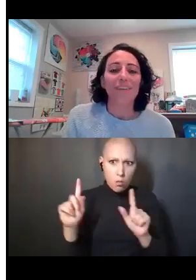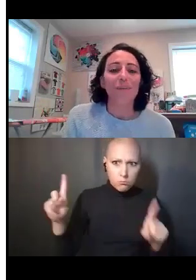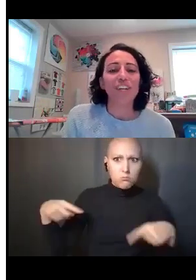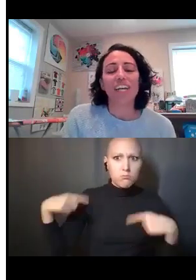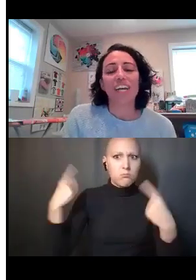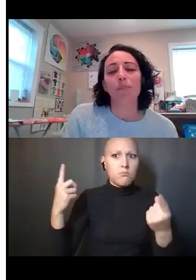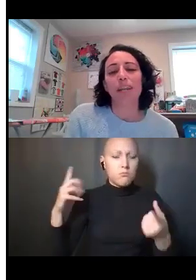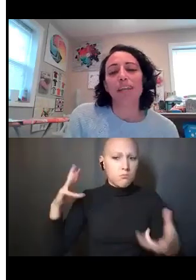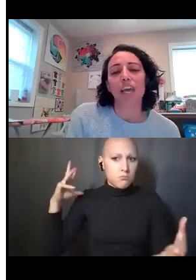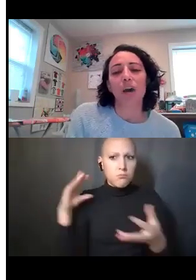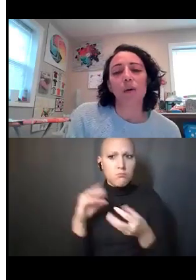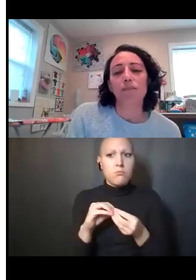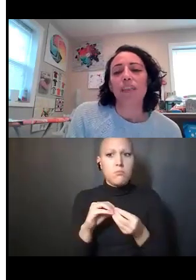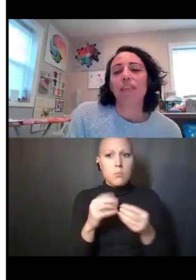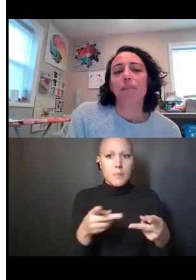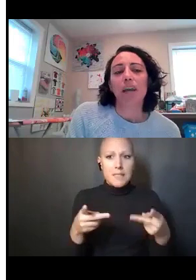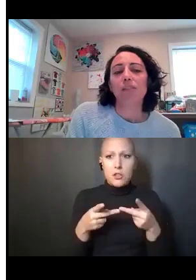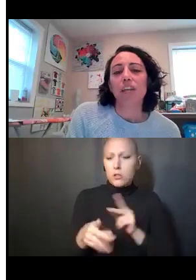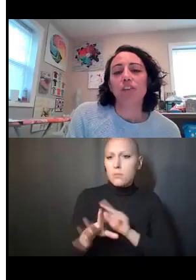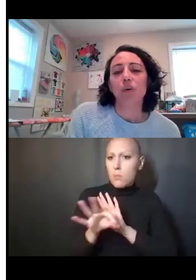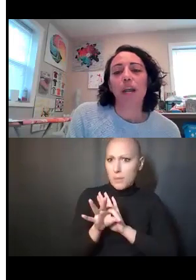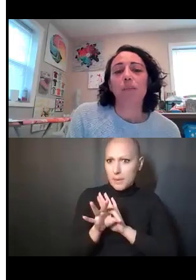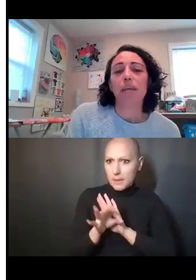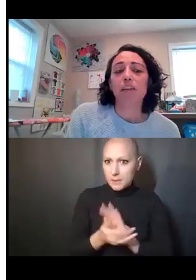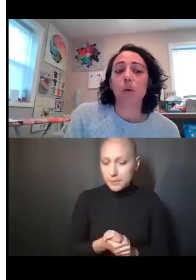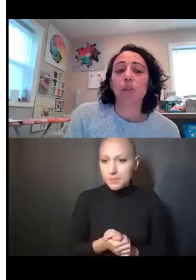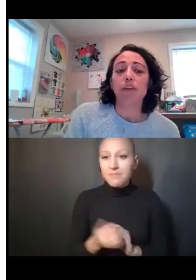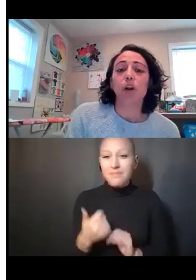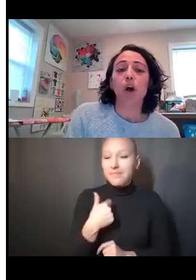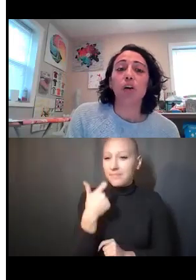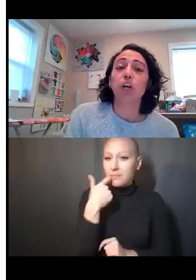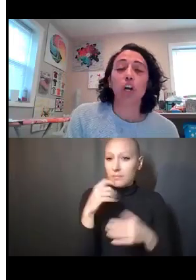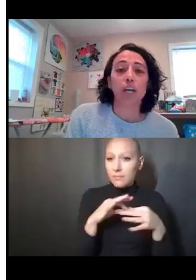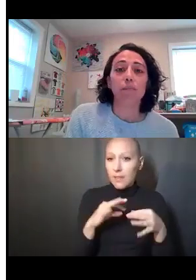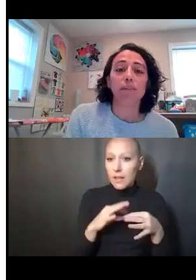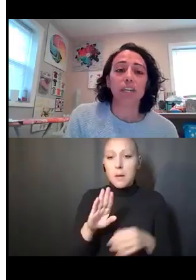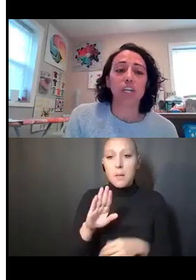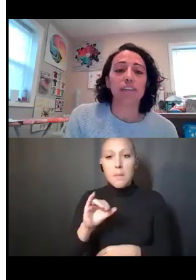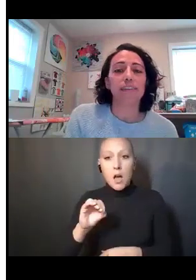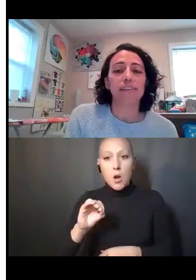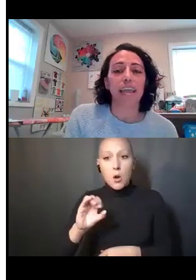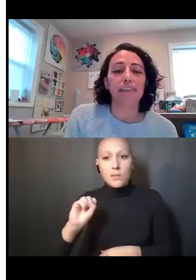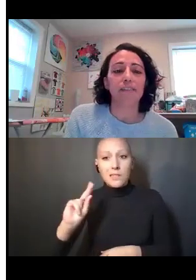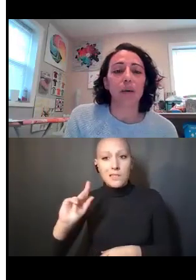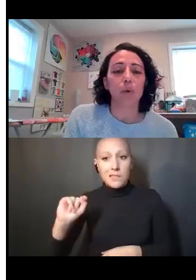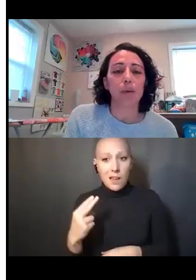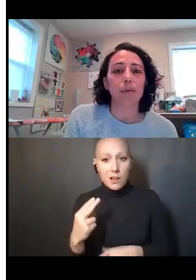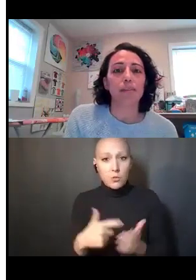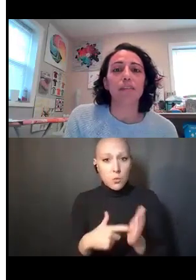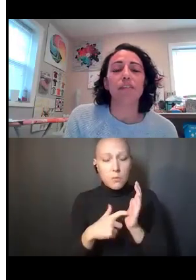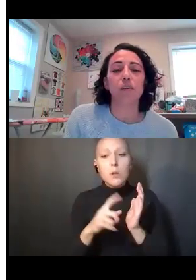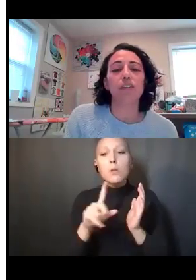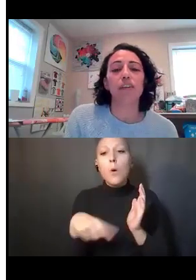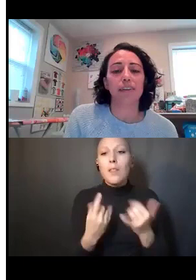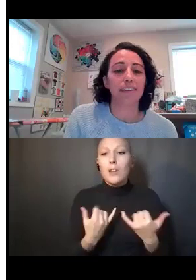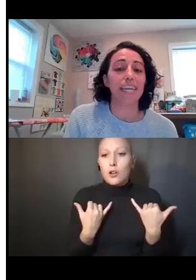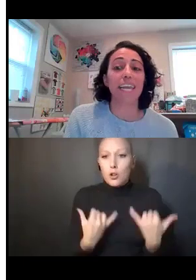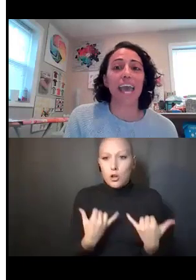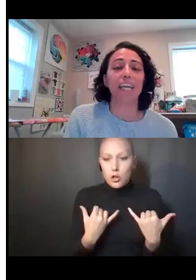As I mentioned a couple minutes ago, the biosketch requirement is only for all current positions, and scientific appointments. So just to state again,